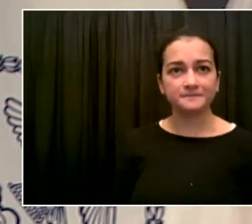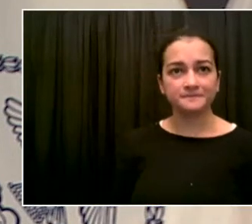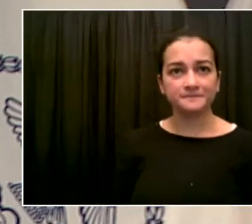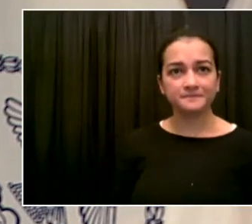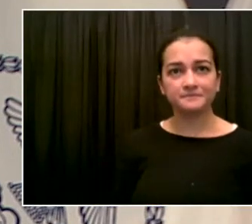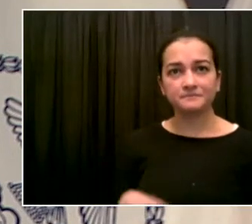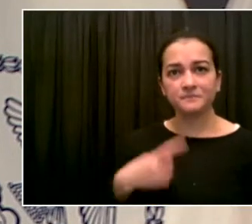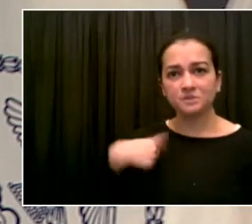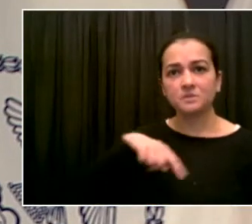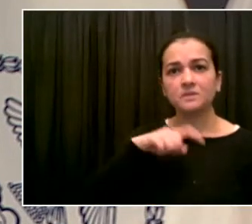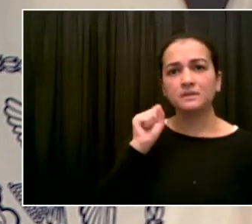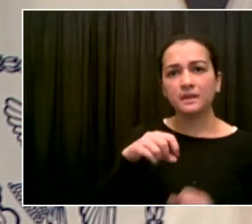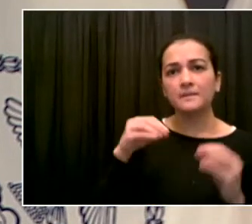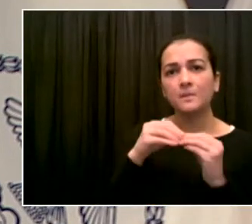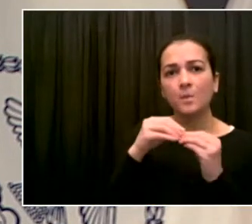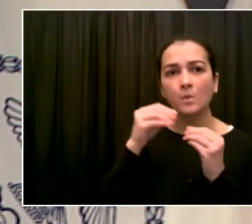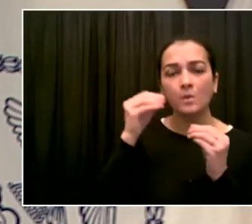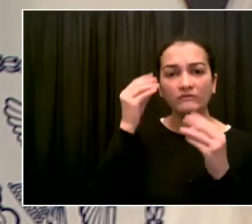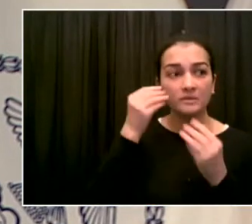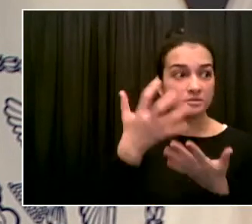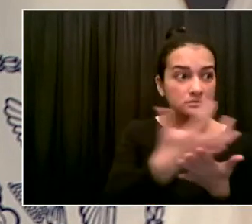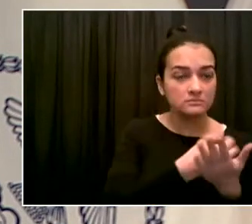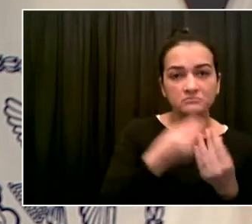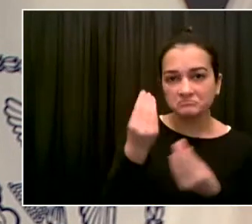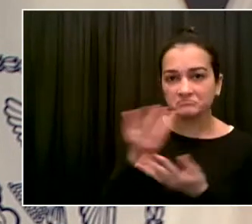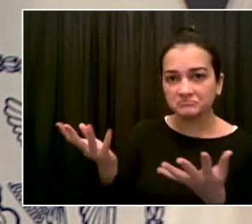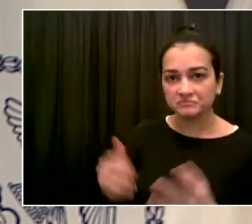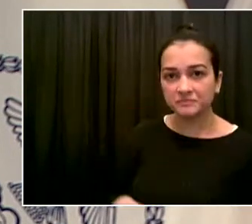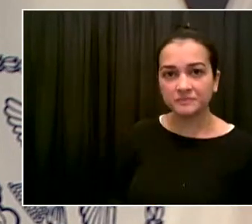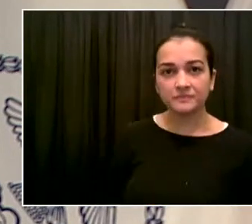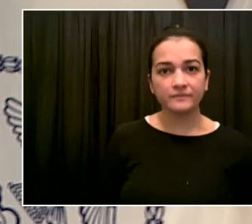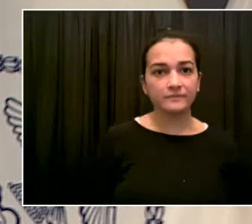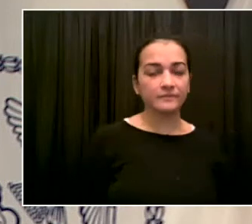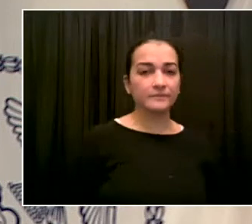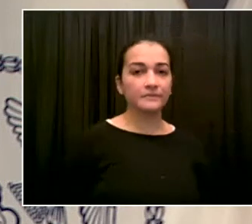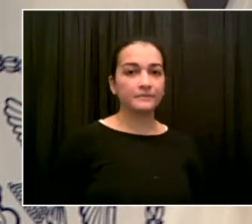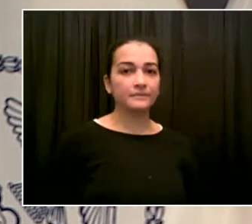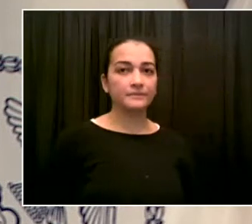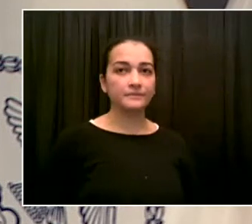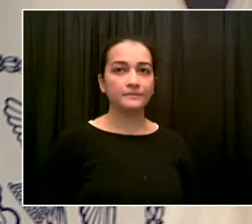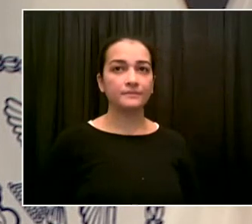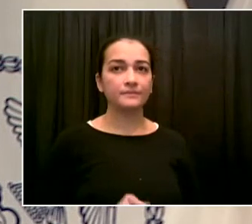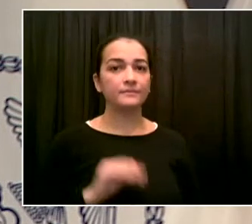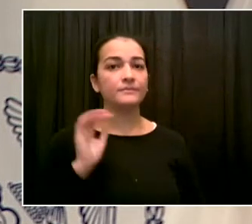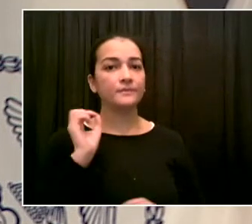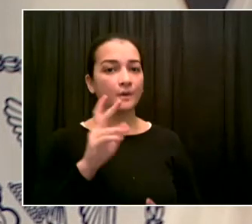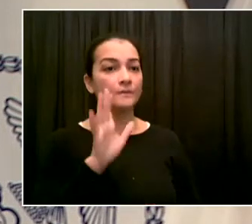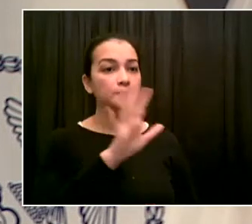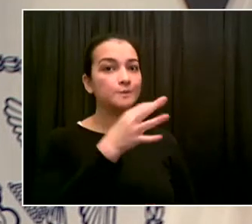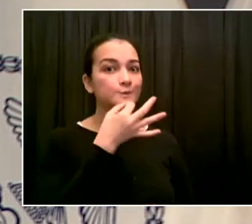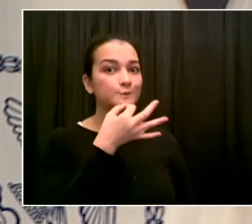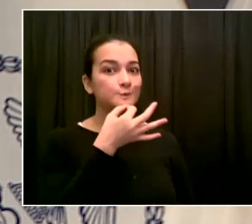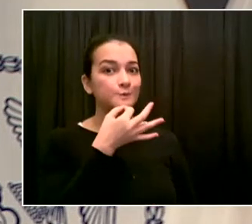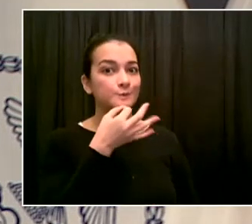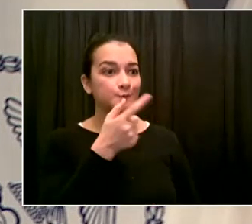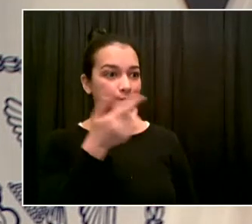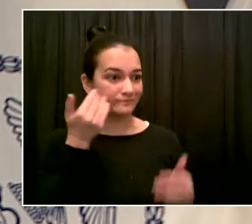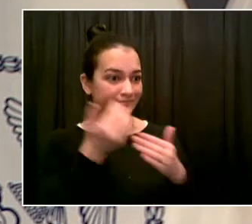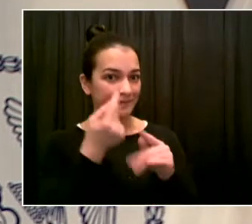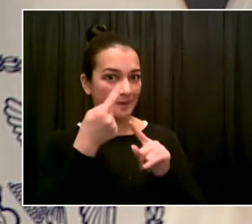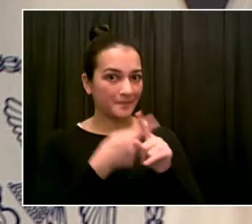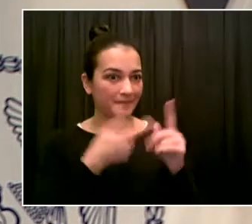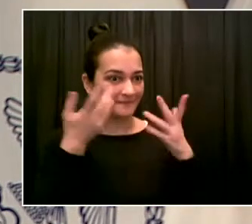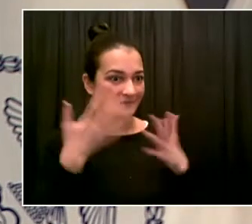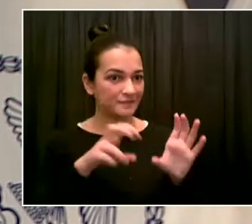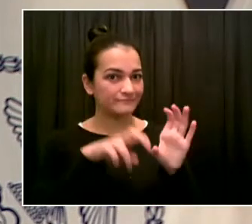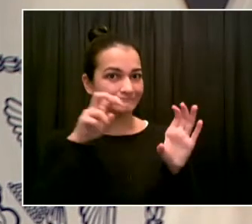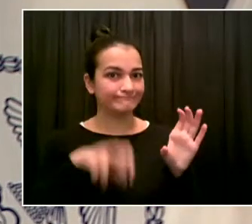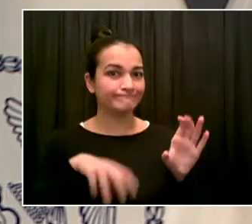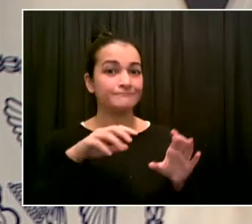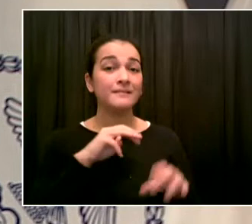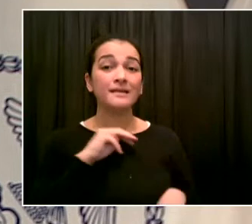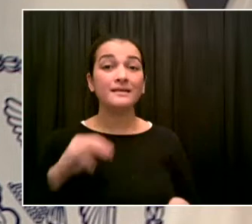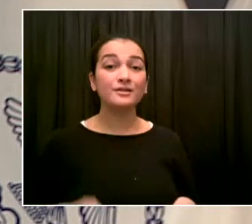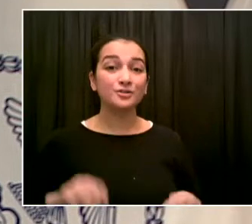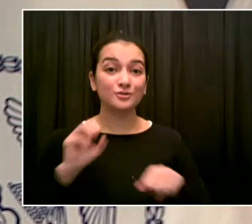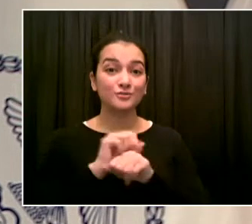SPICA I'M